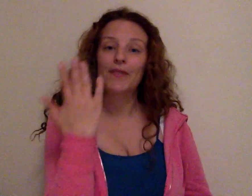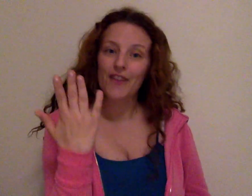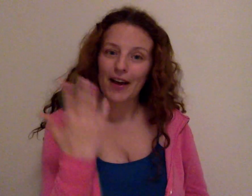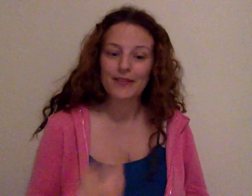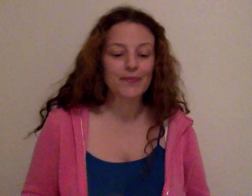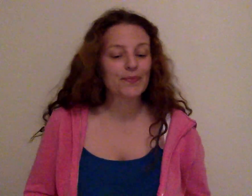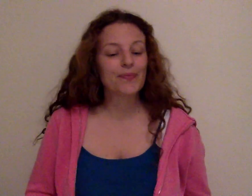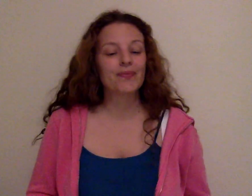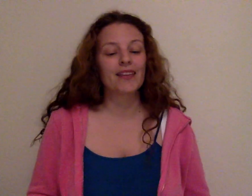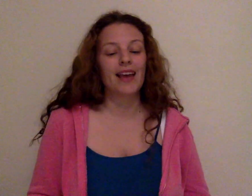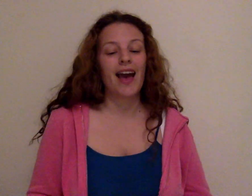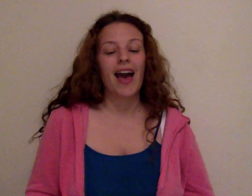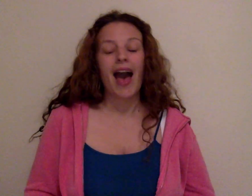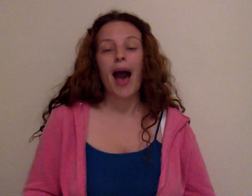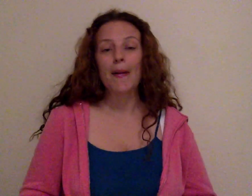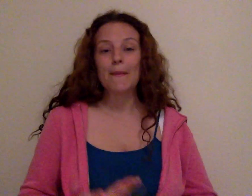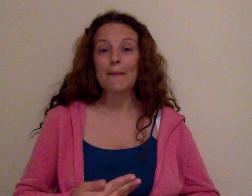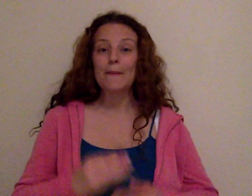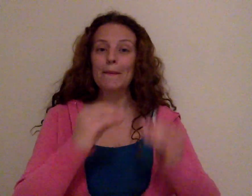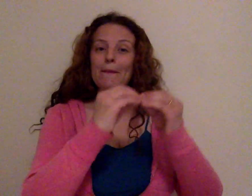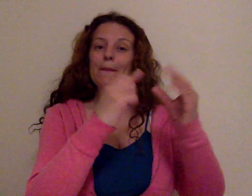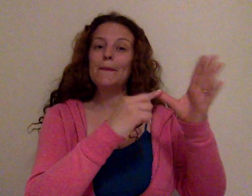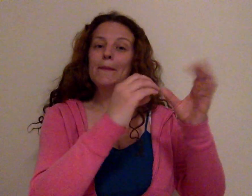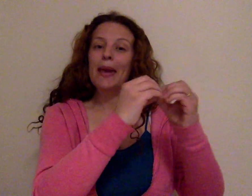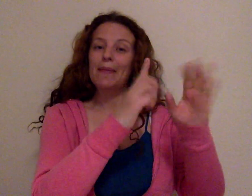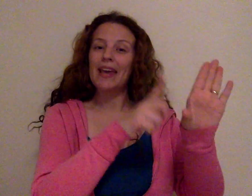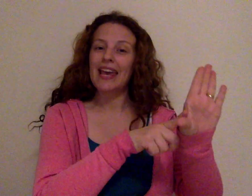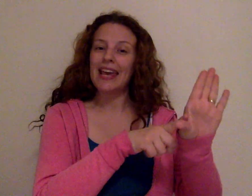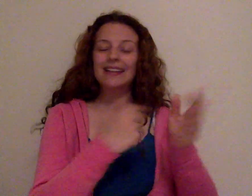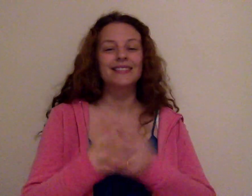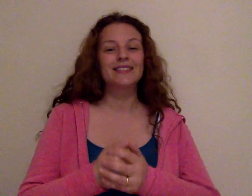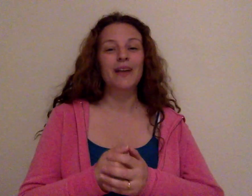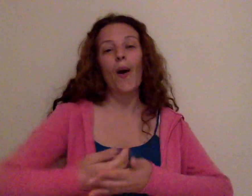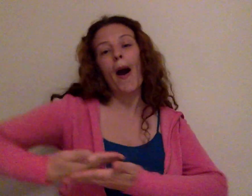Number 5 Baby